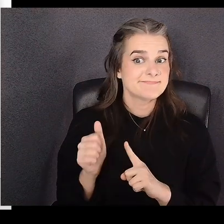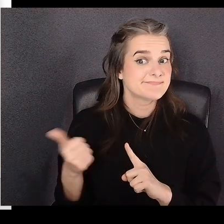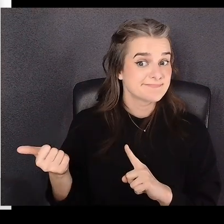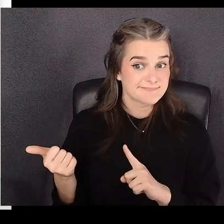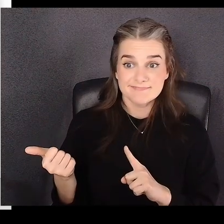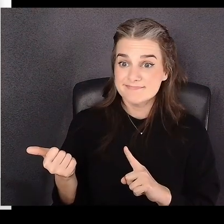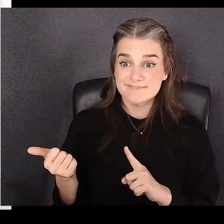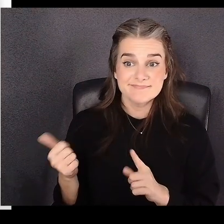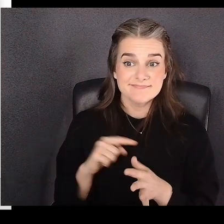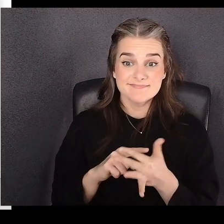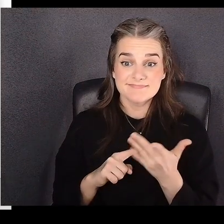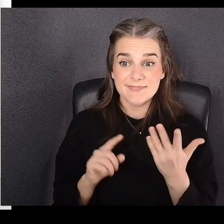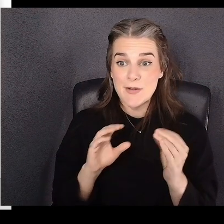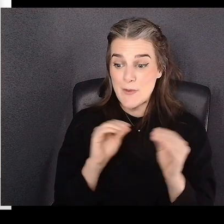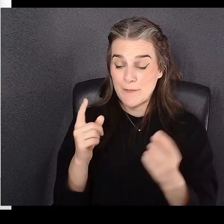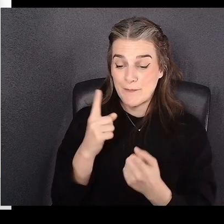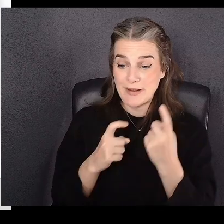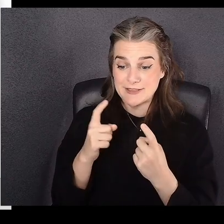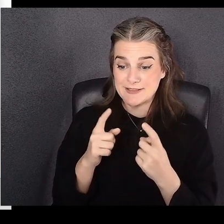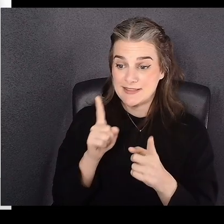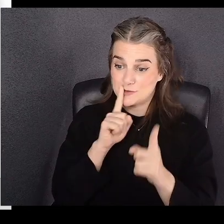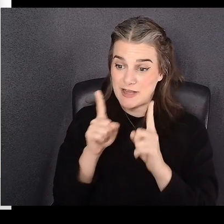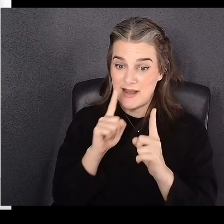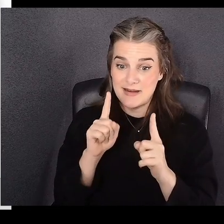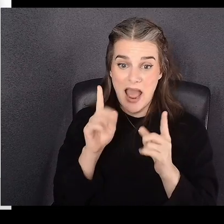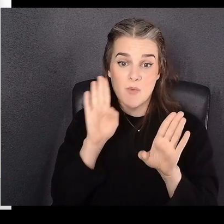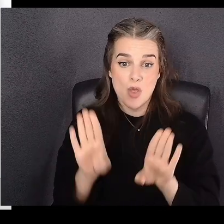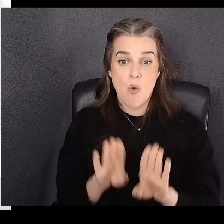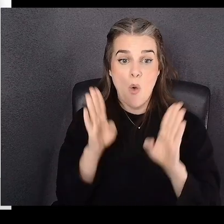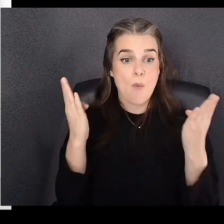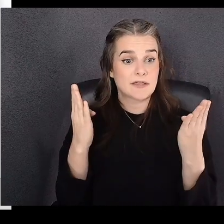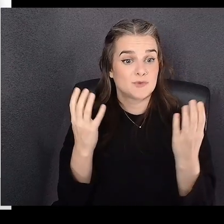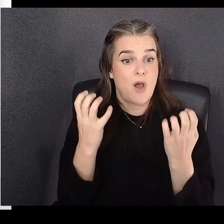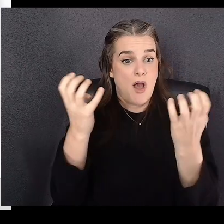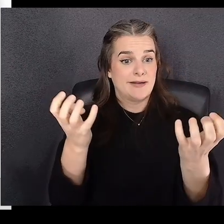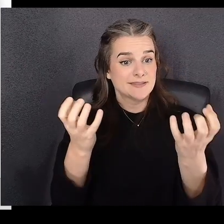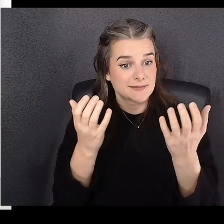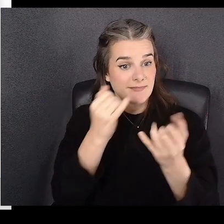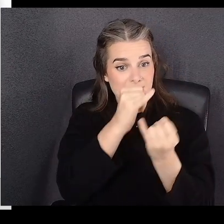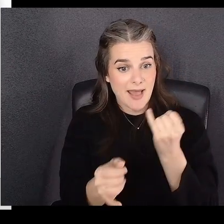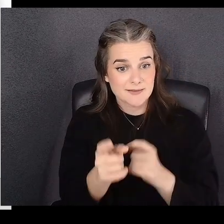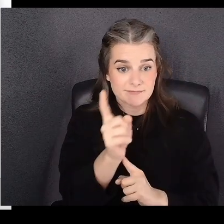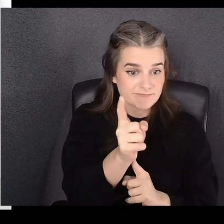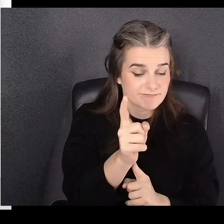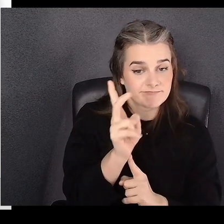So I'll open it up to the audience in our last minute or two here, if anyone wants to pop on and share